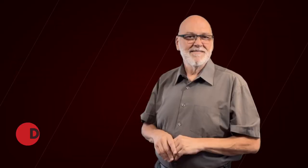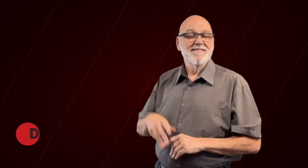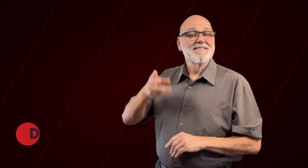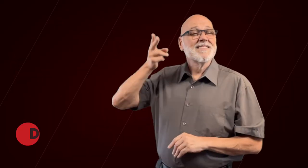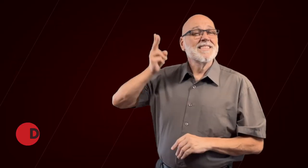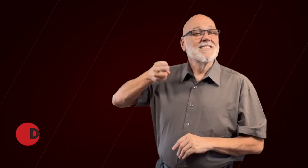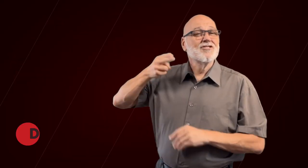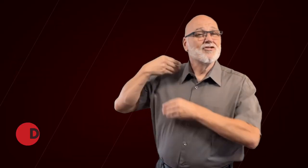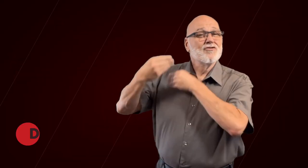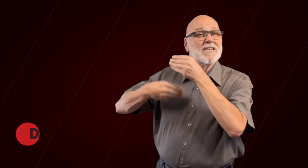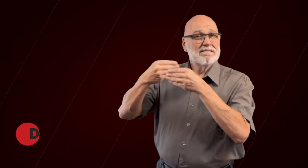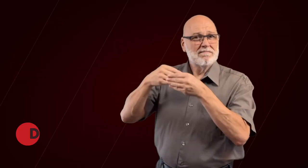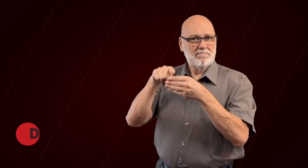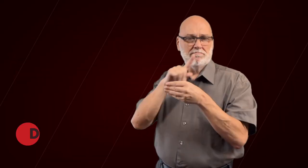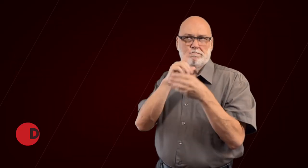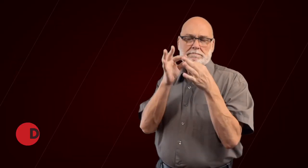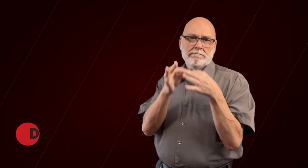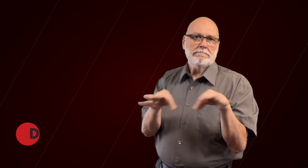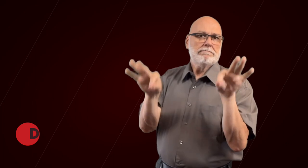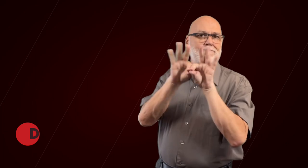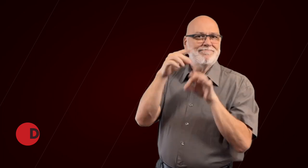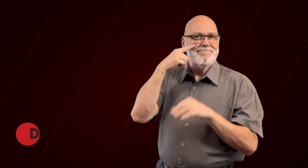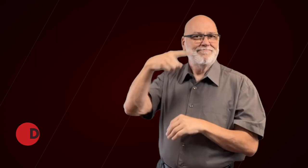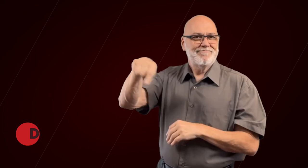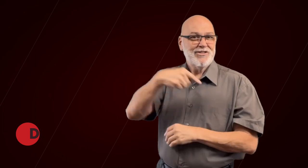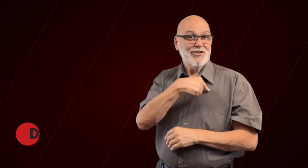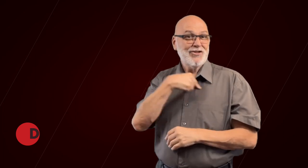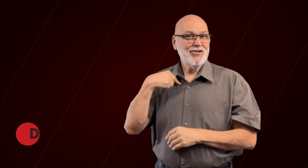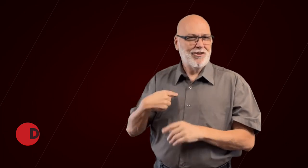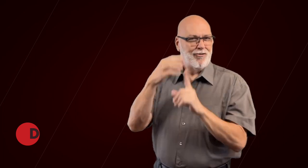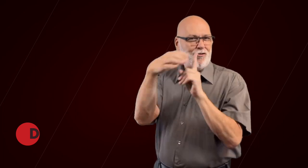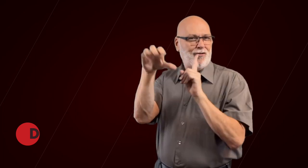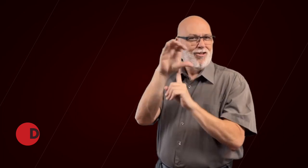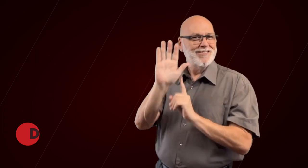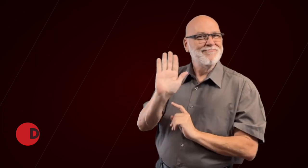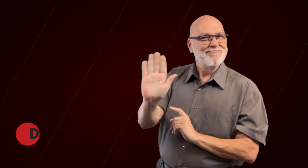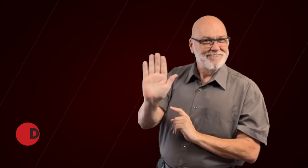Heritage is important in Chinese culture,